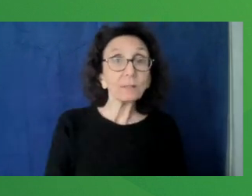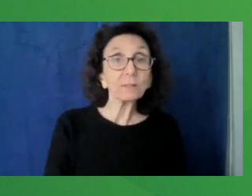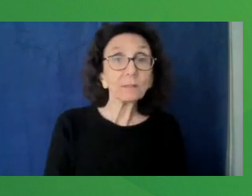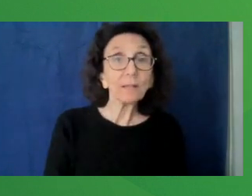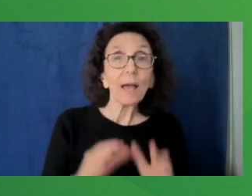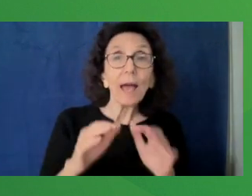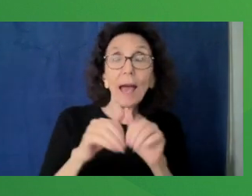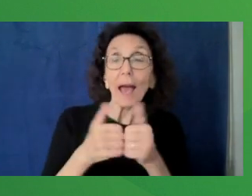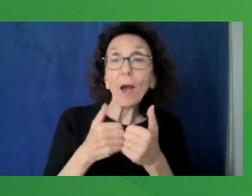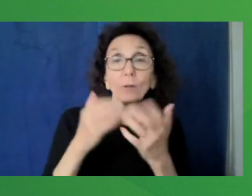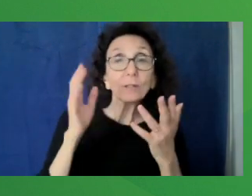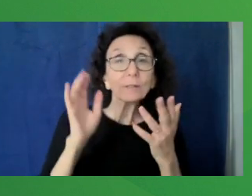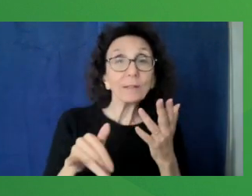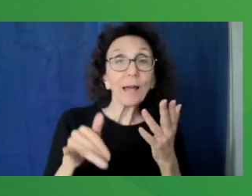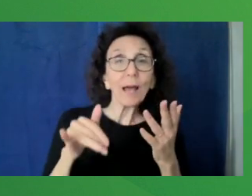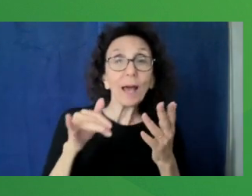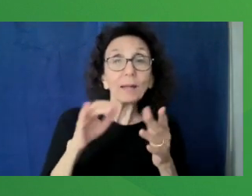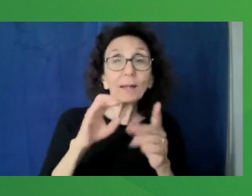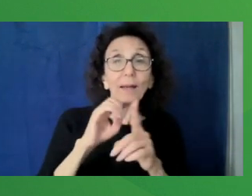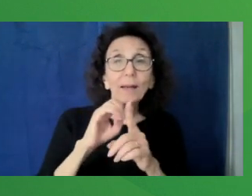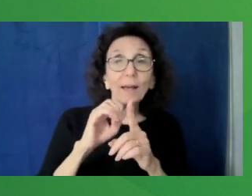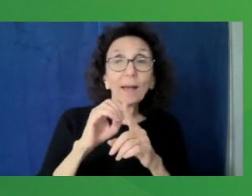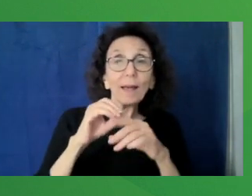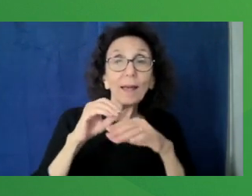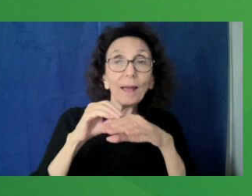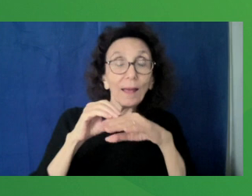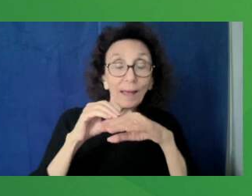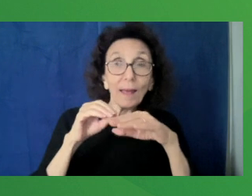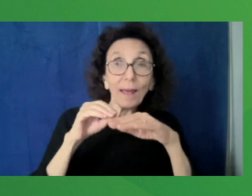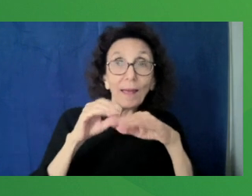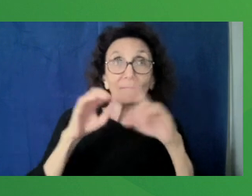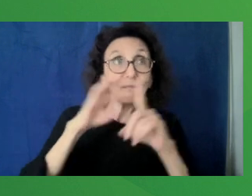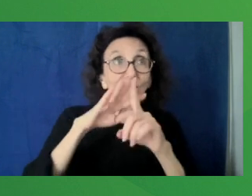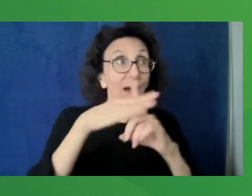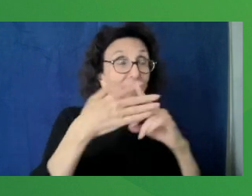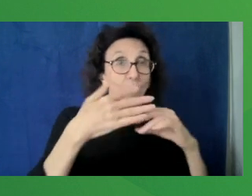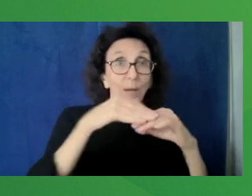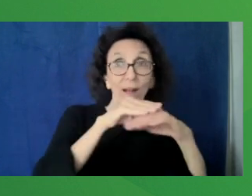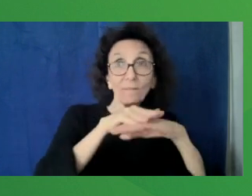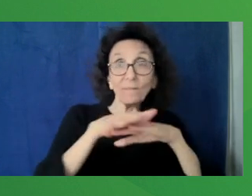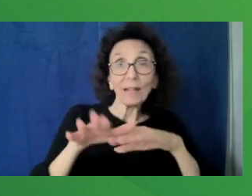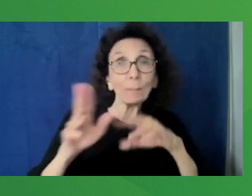environment affect health and well-being of people? What are the environmental problems